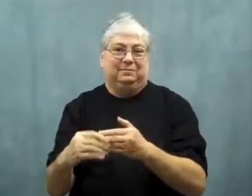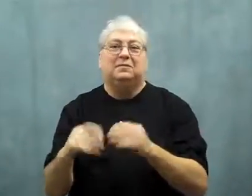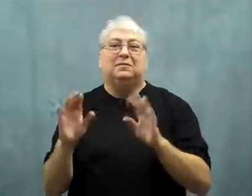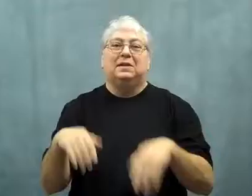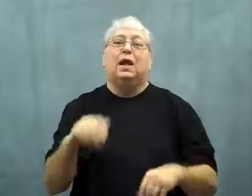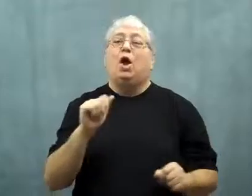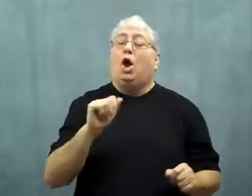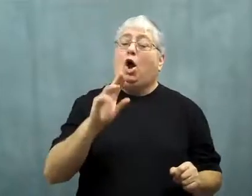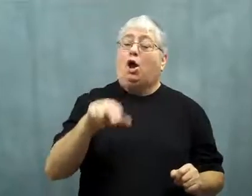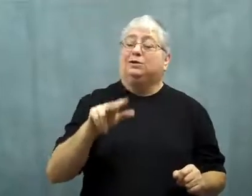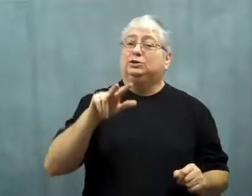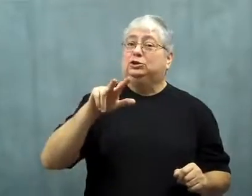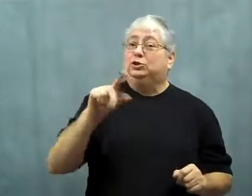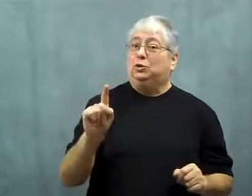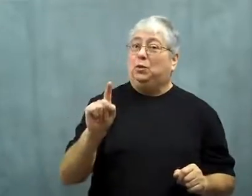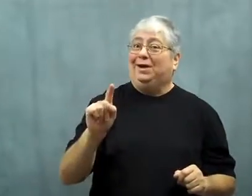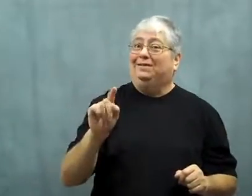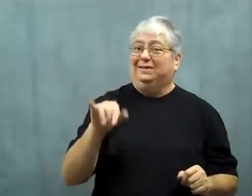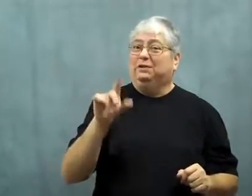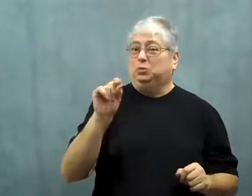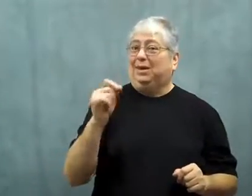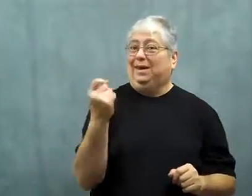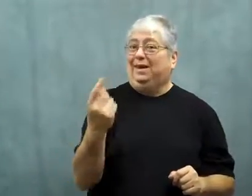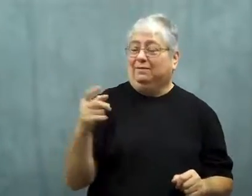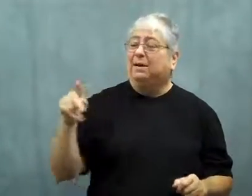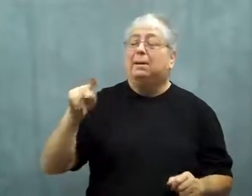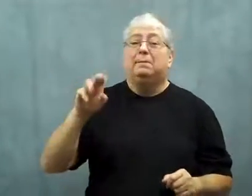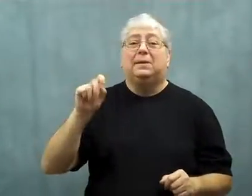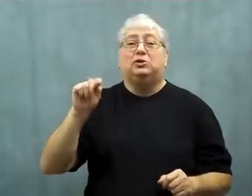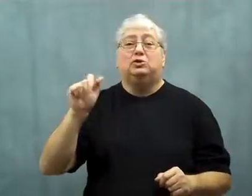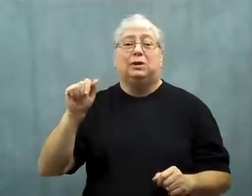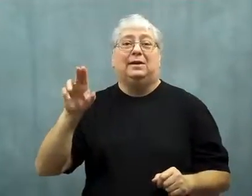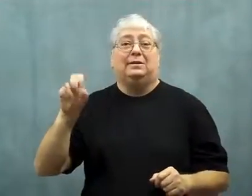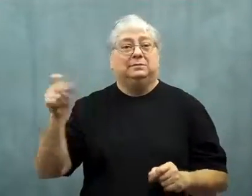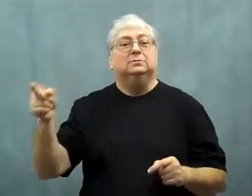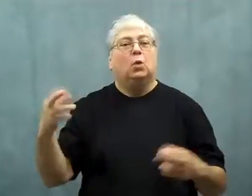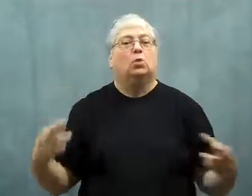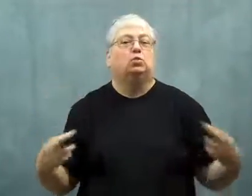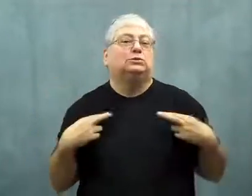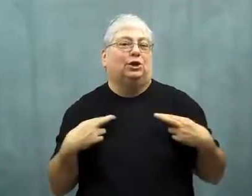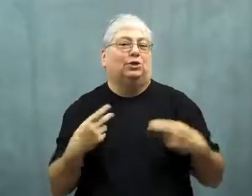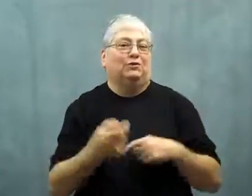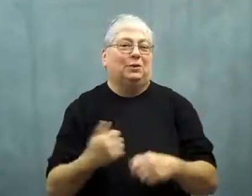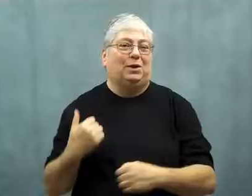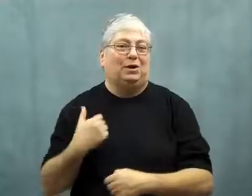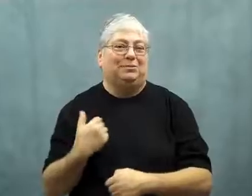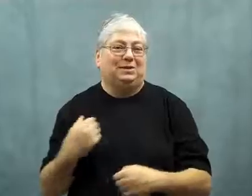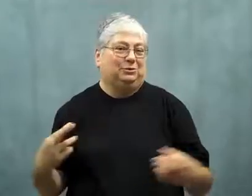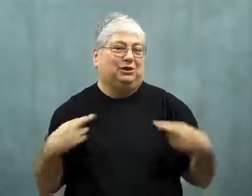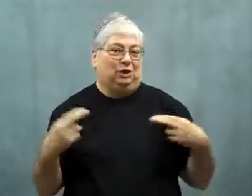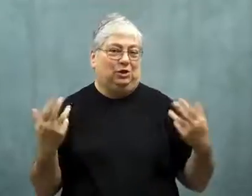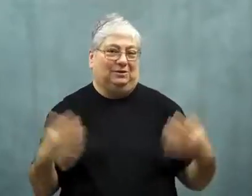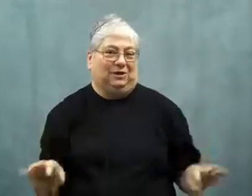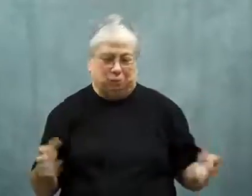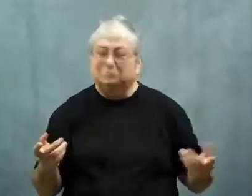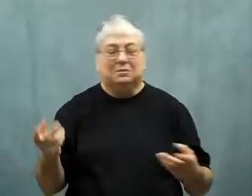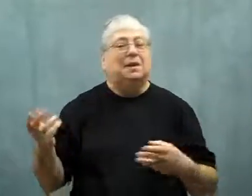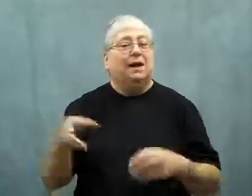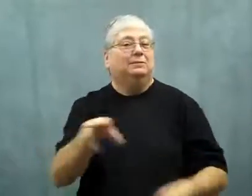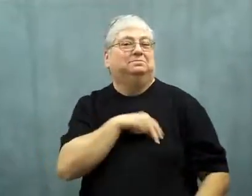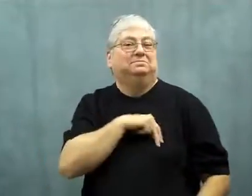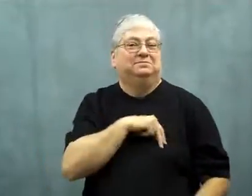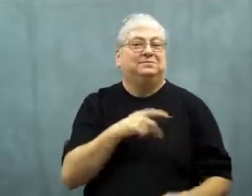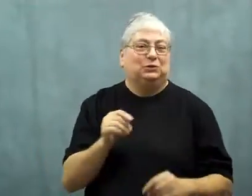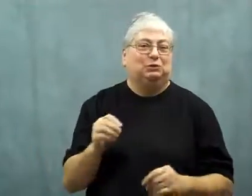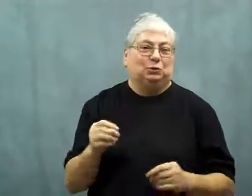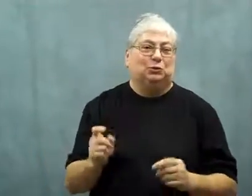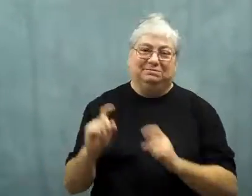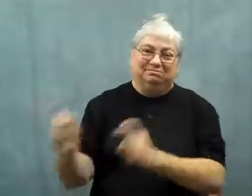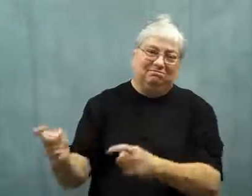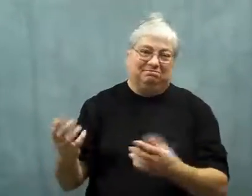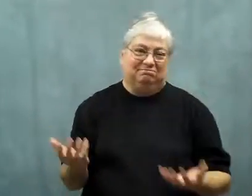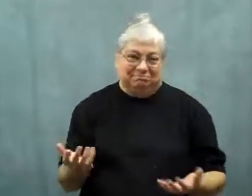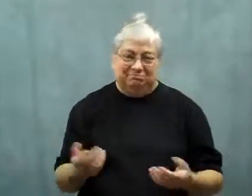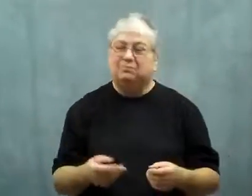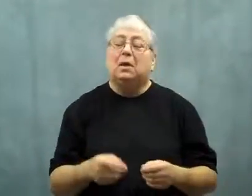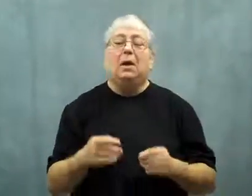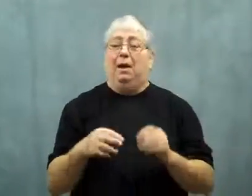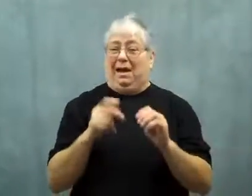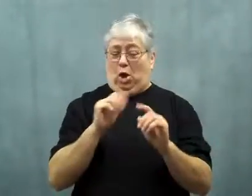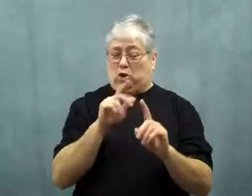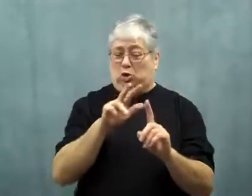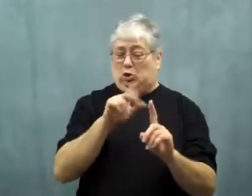Petraeus retired from the army on August 31 of that year.